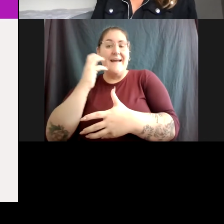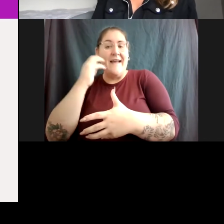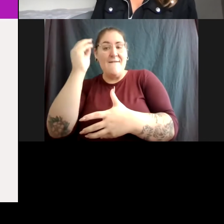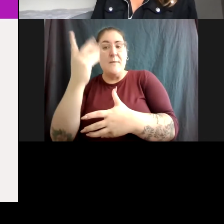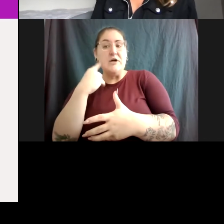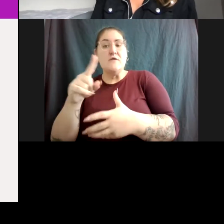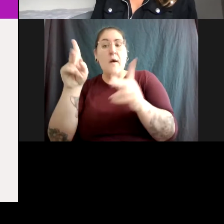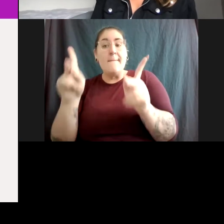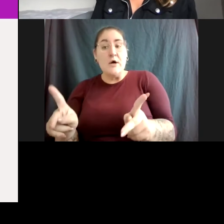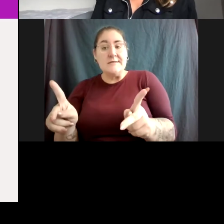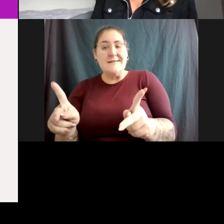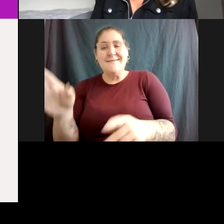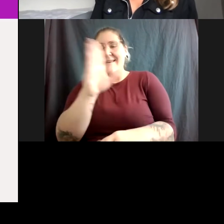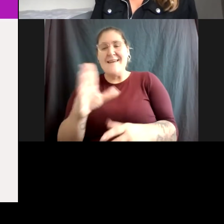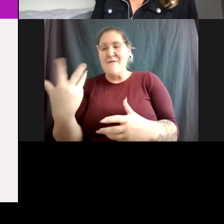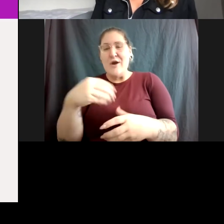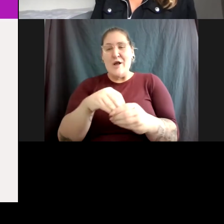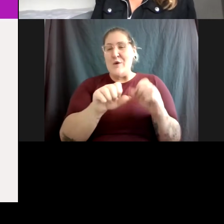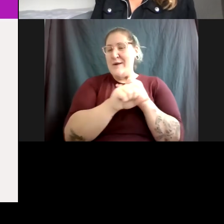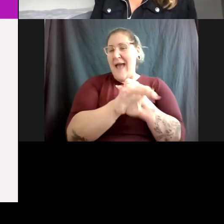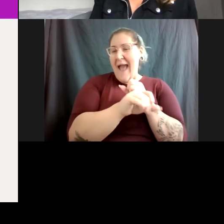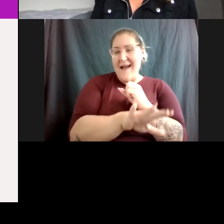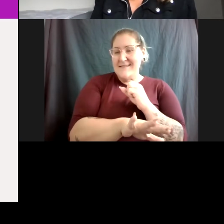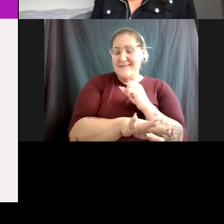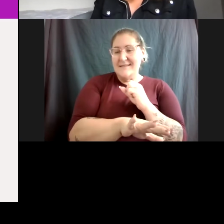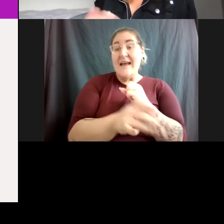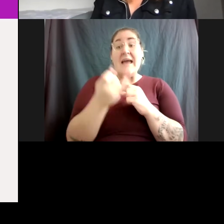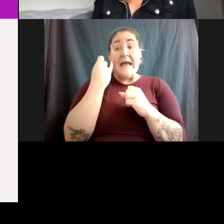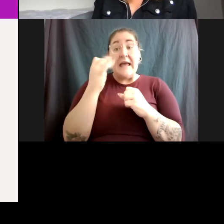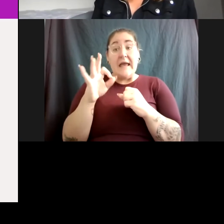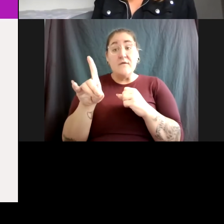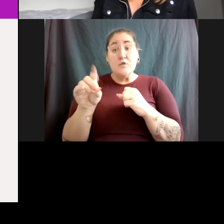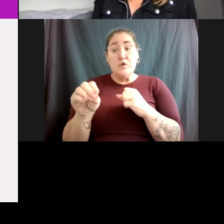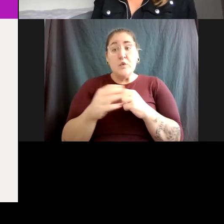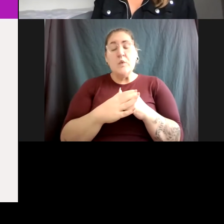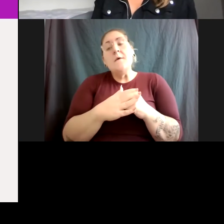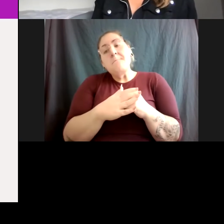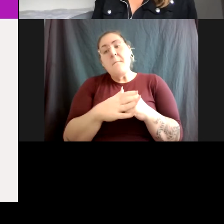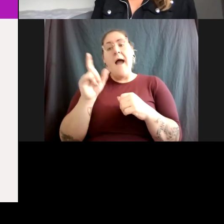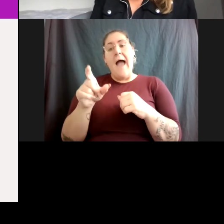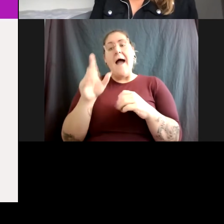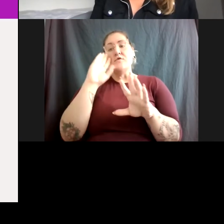links, buttons, things like that. If you do, then make sure you provide that content elsewhere